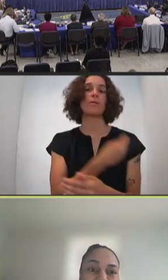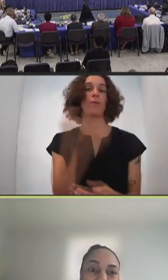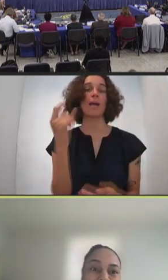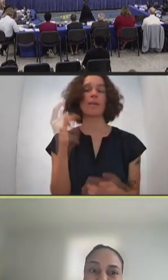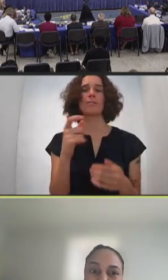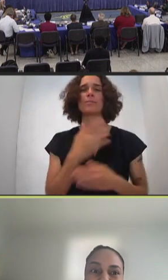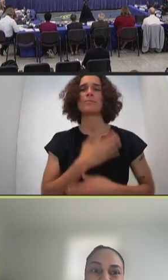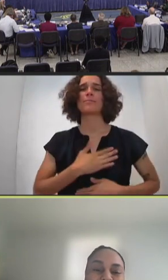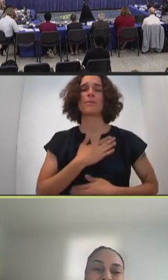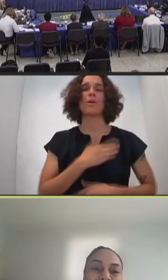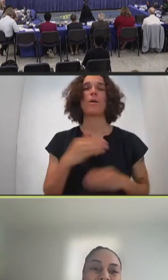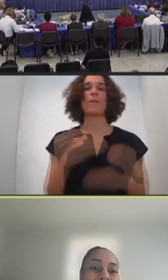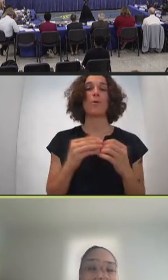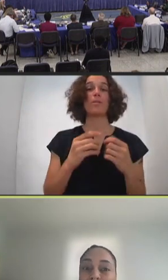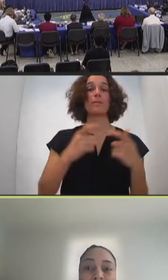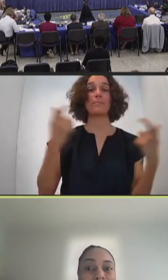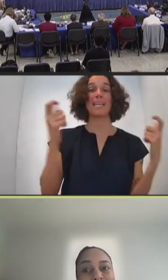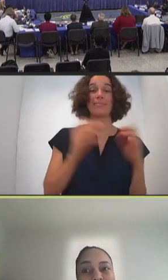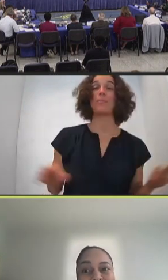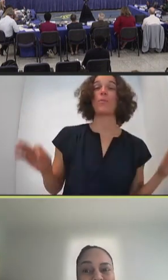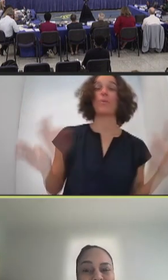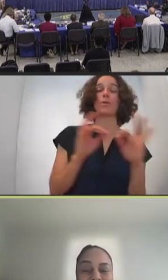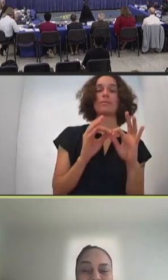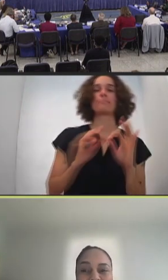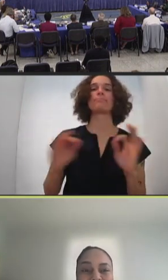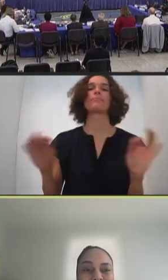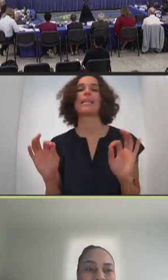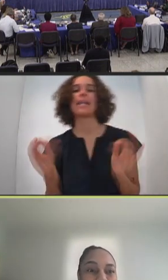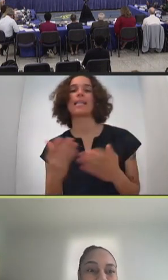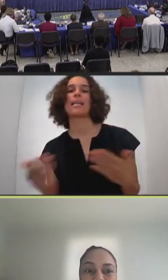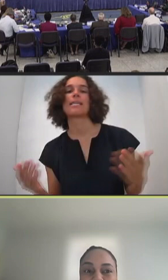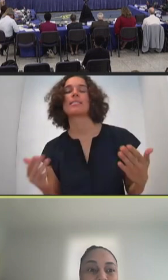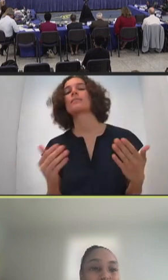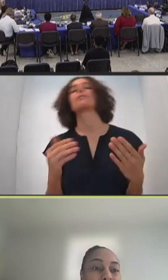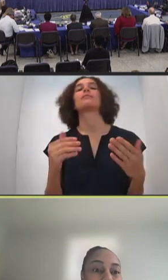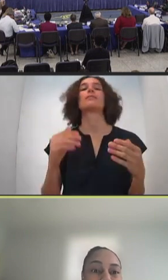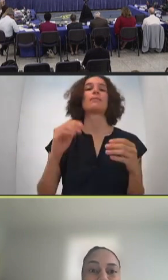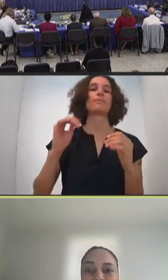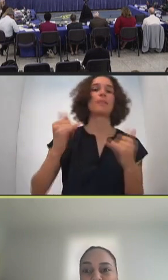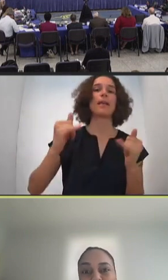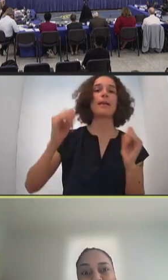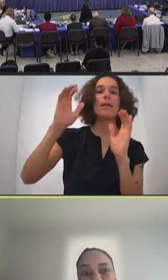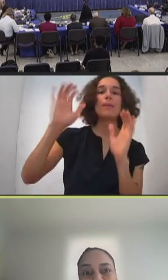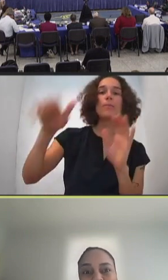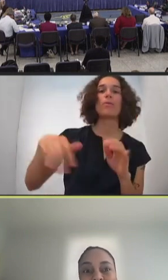playing basketball in your front yard with your family, or blowing bubbles with your grandkids,